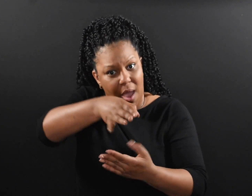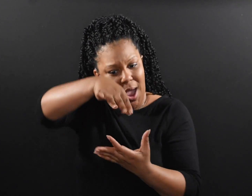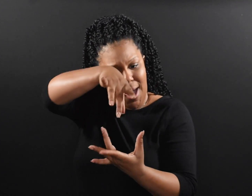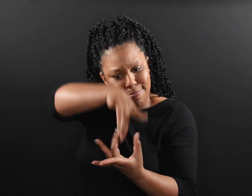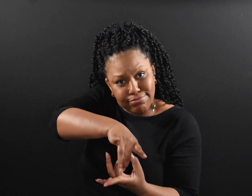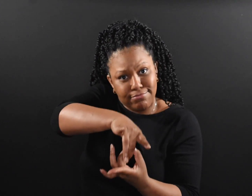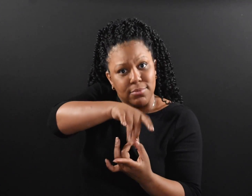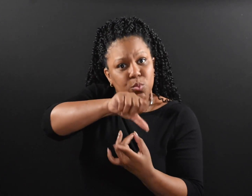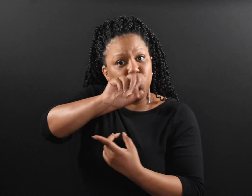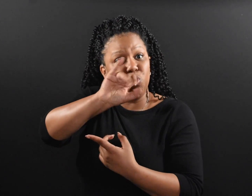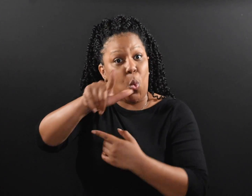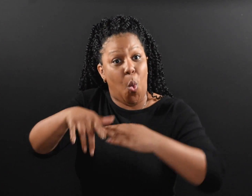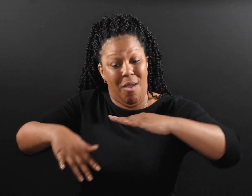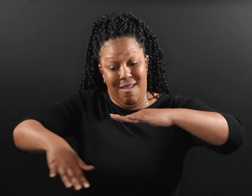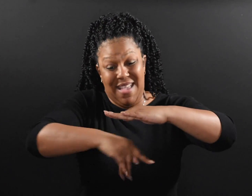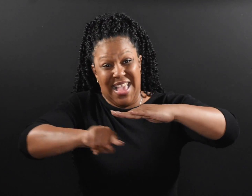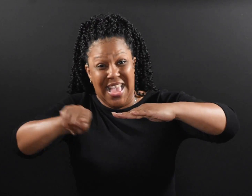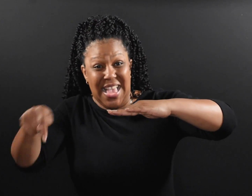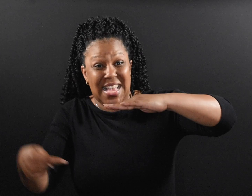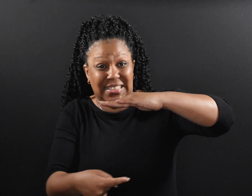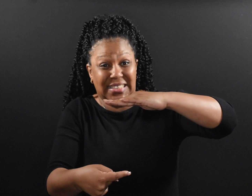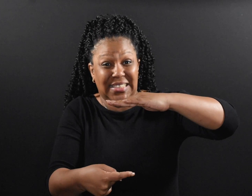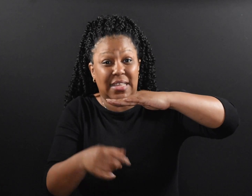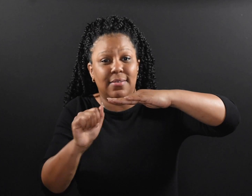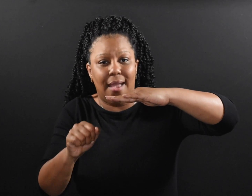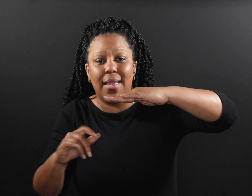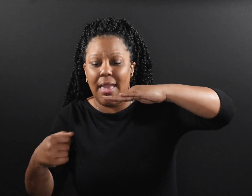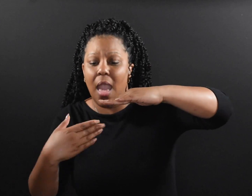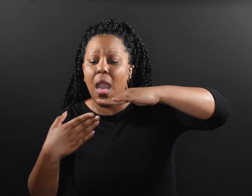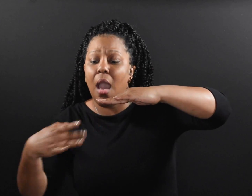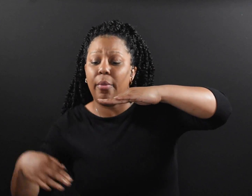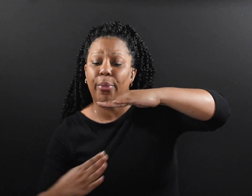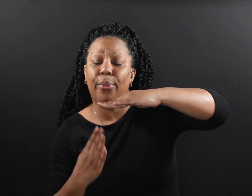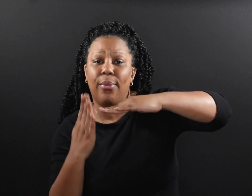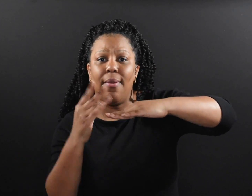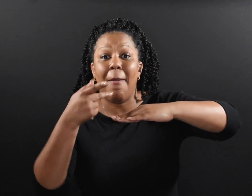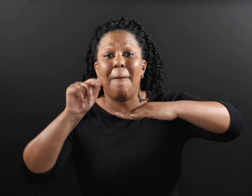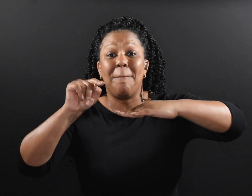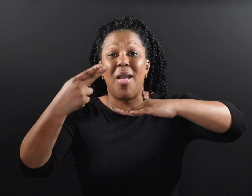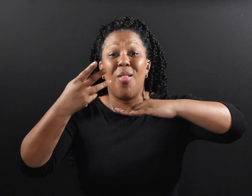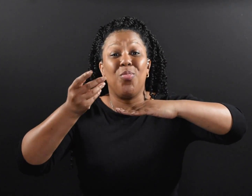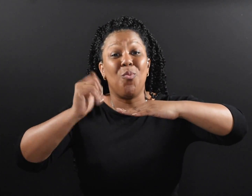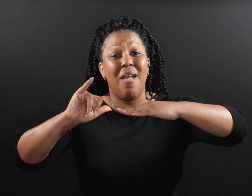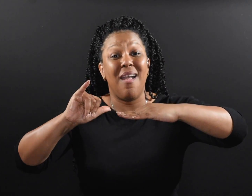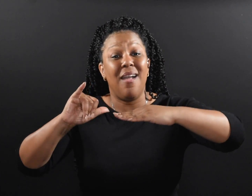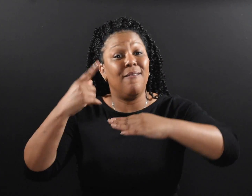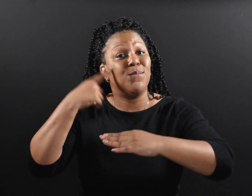and create a pathway for radon to enter the home.